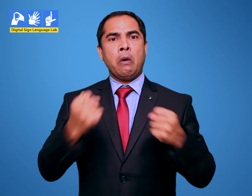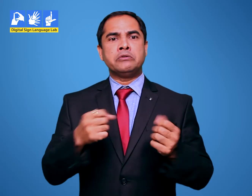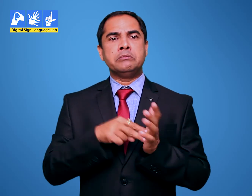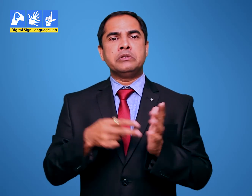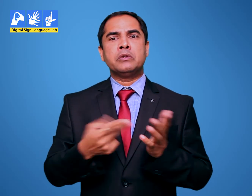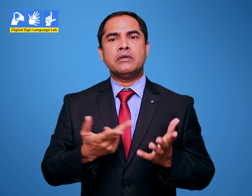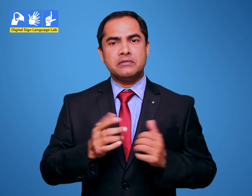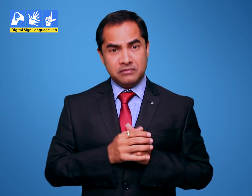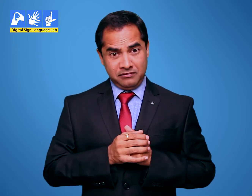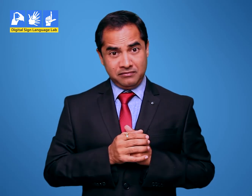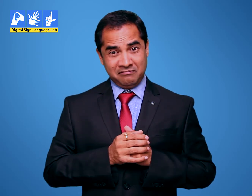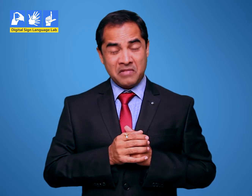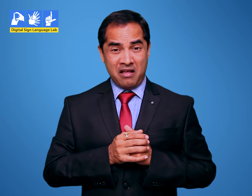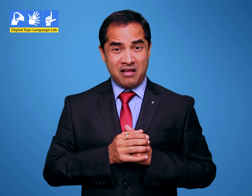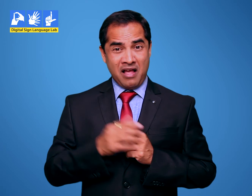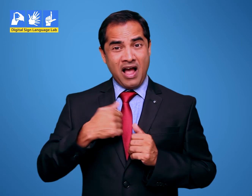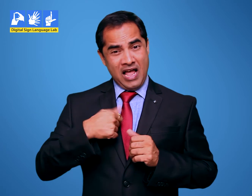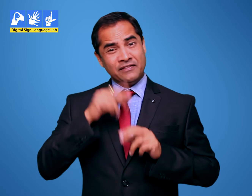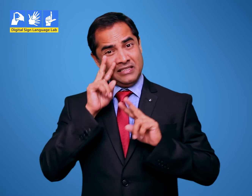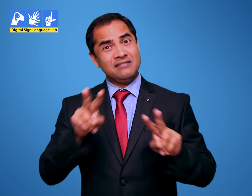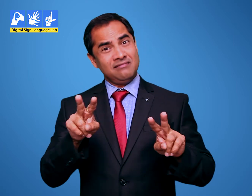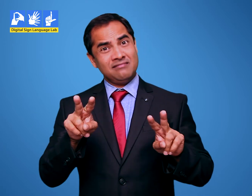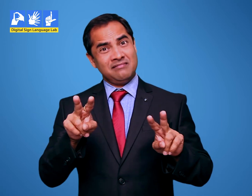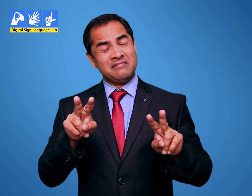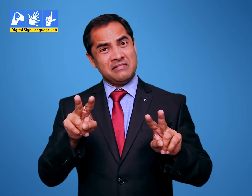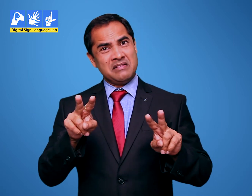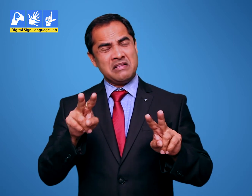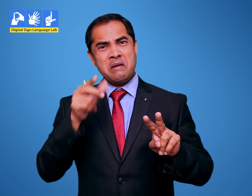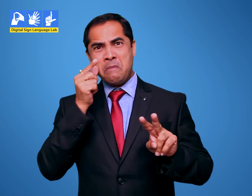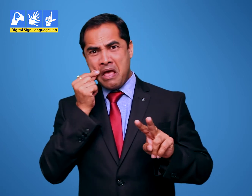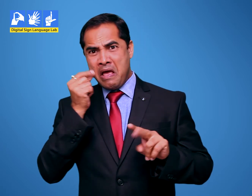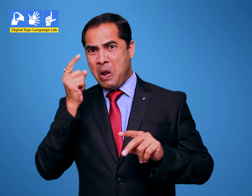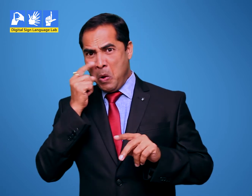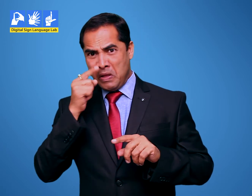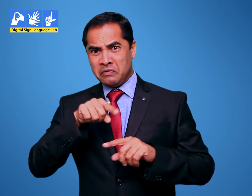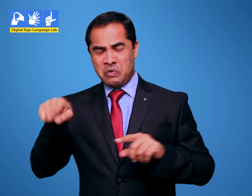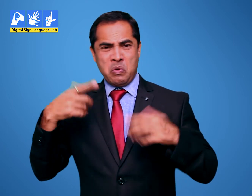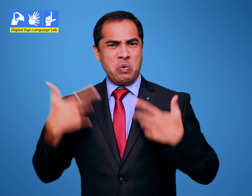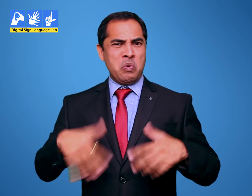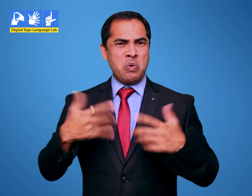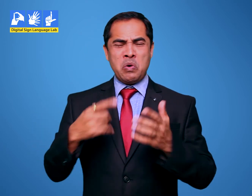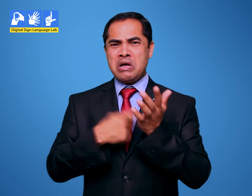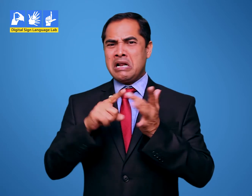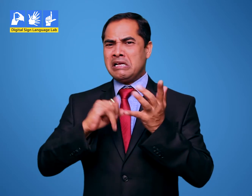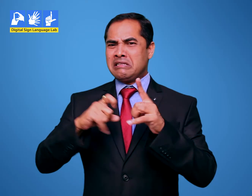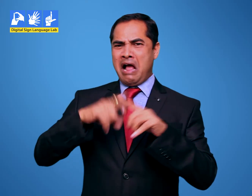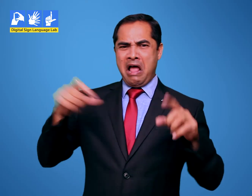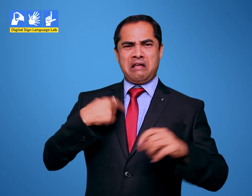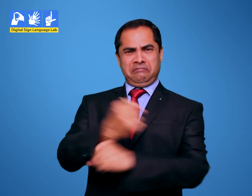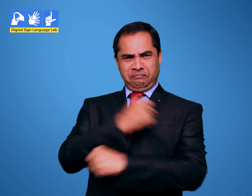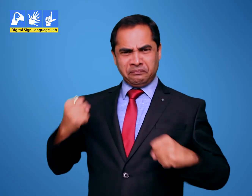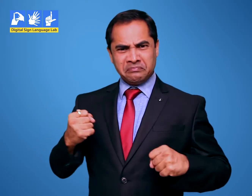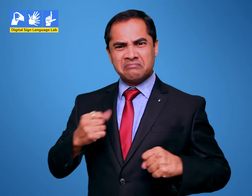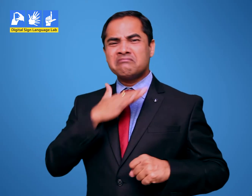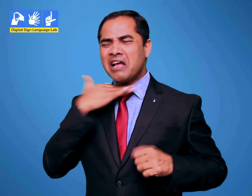of courage, Time and again, I have seen men and women risk and give their lives for